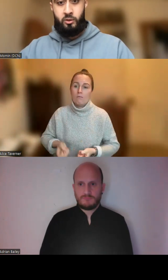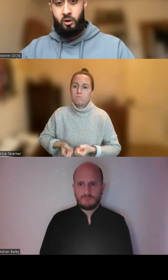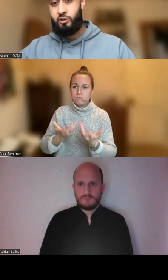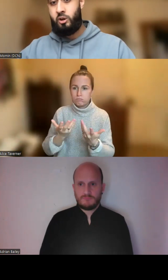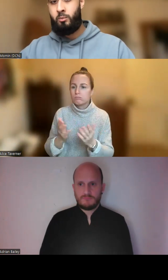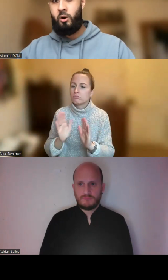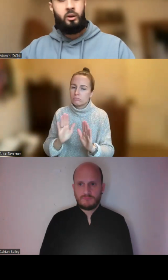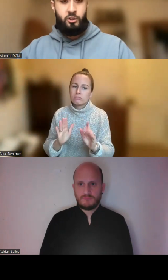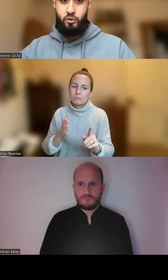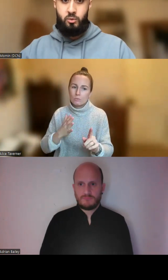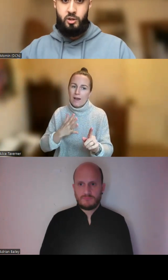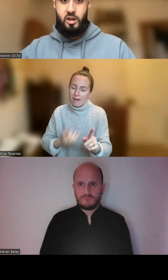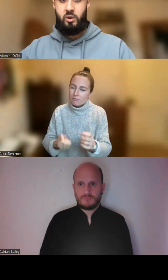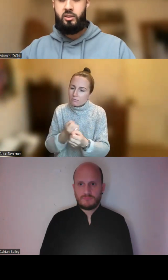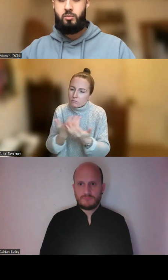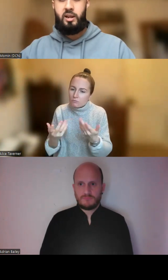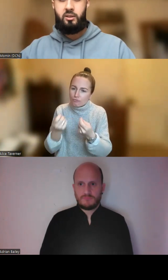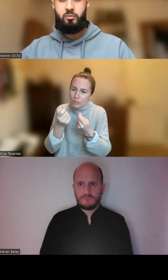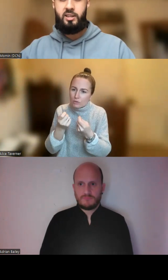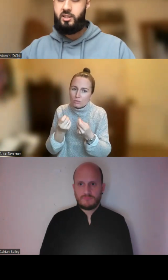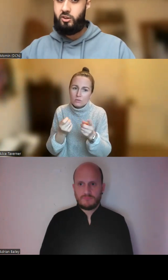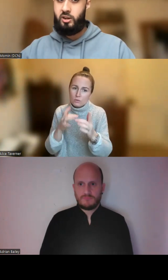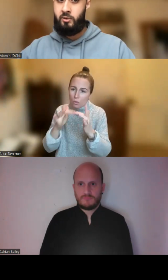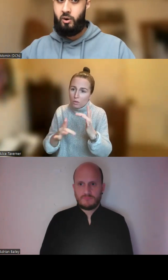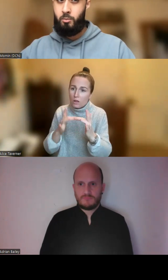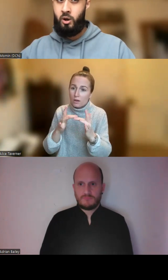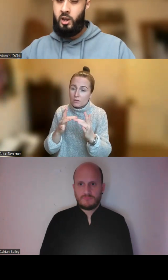on the Knowledge Hub, on YouTube in general, and there's plenty of places that you can learn from.